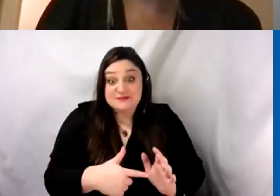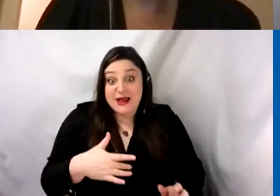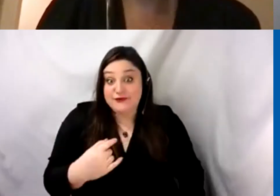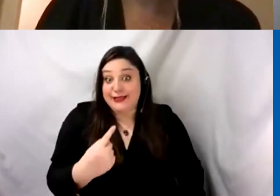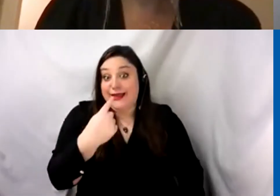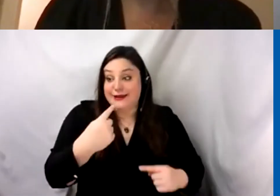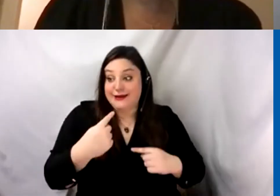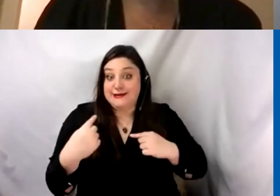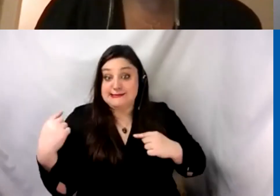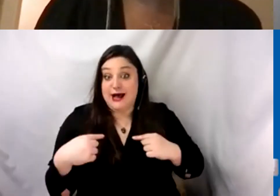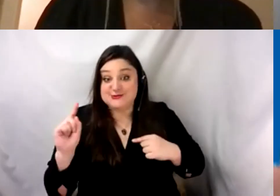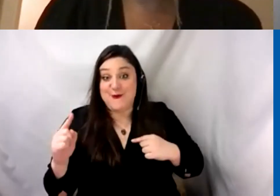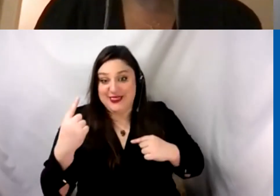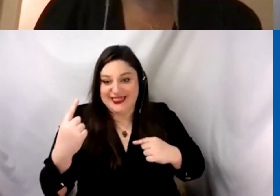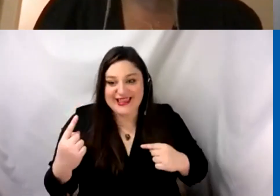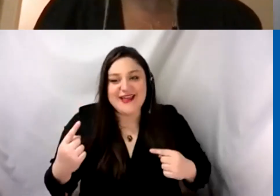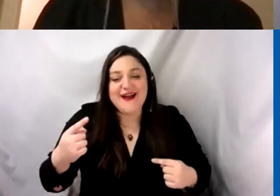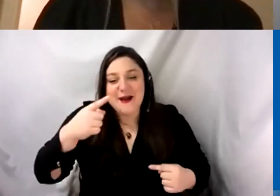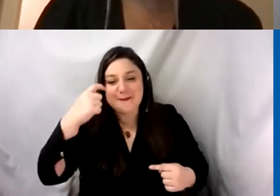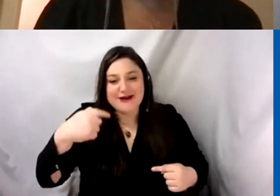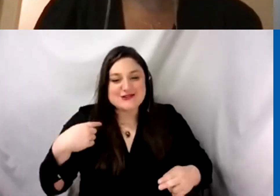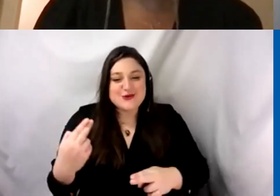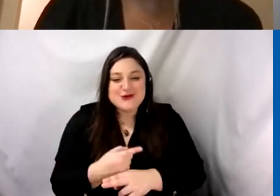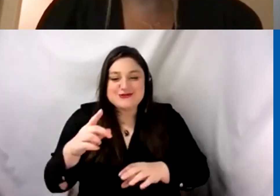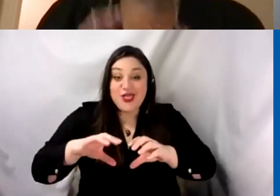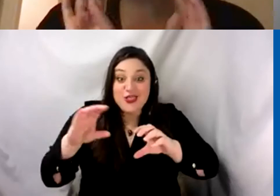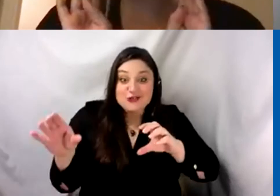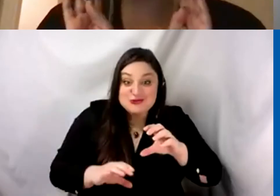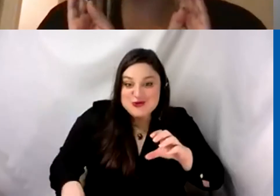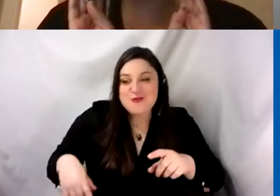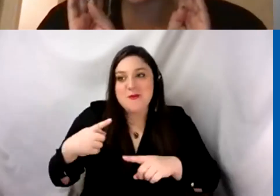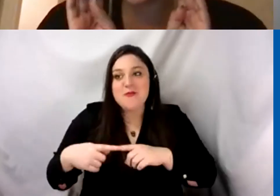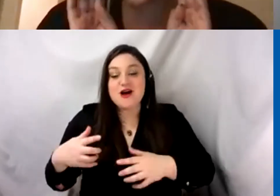sometimes it does feel like it is just us. Zoom isolation.